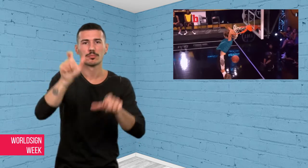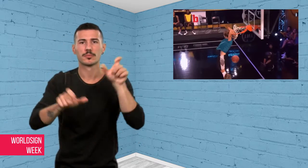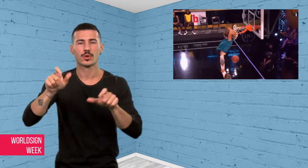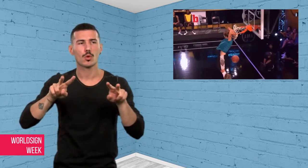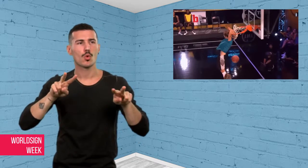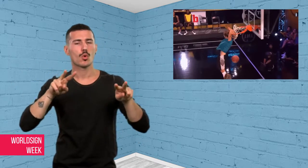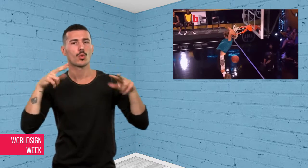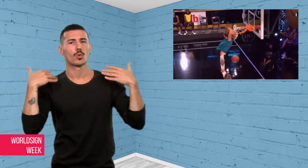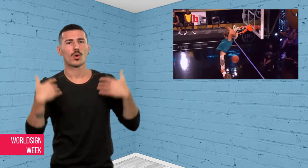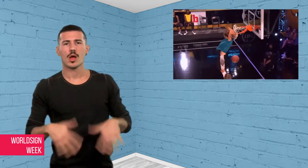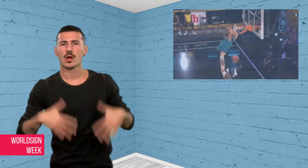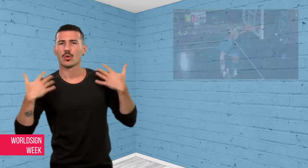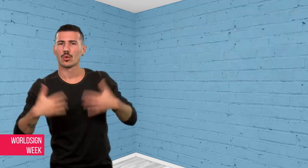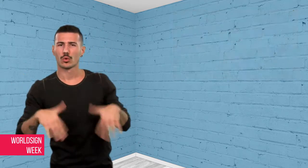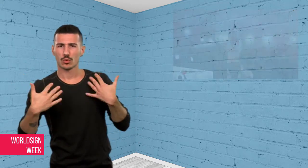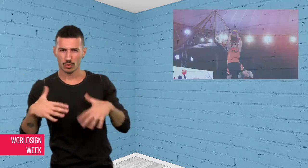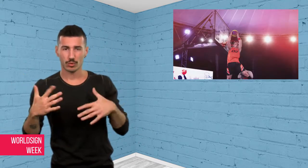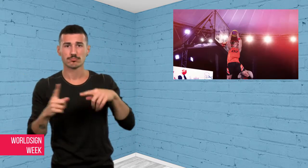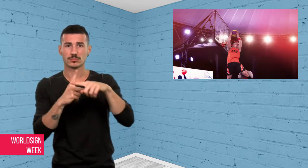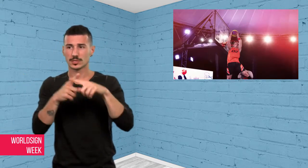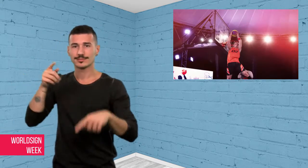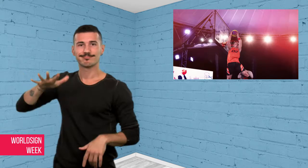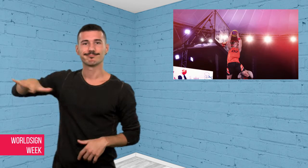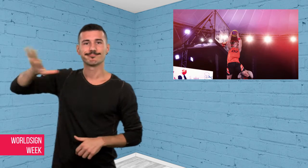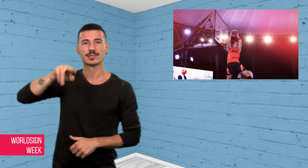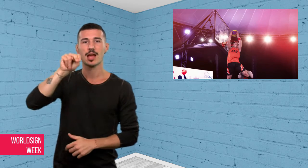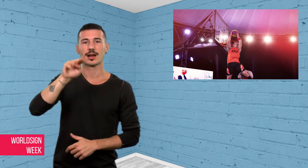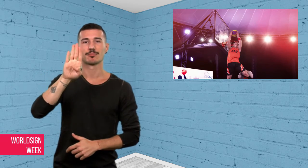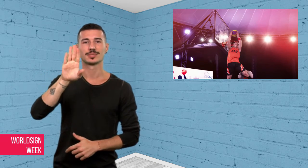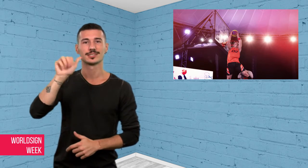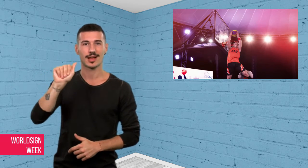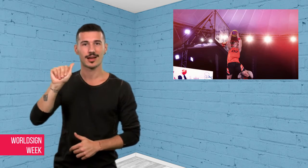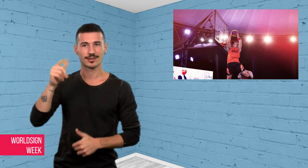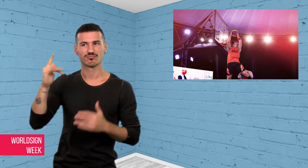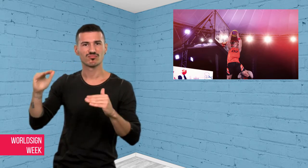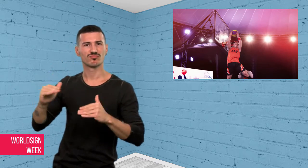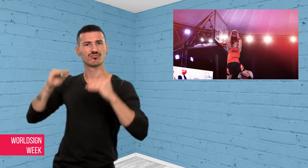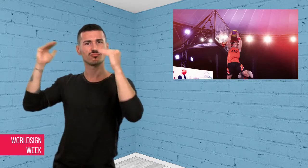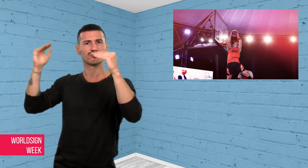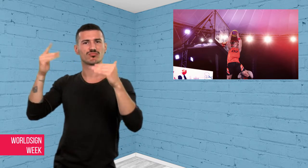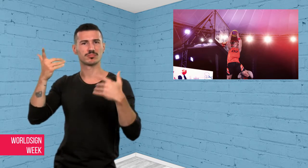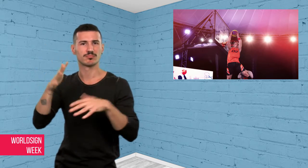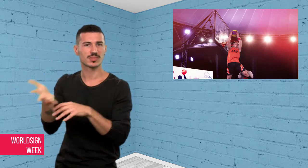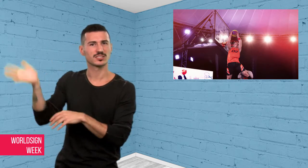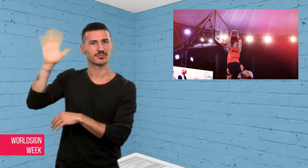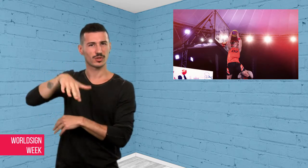Has a 50-inch vertical and gravity-defying dunks that